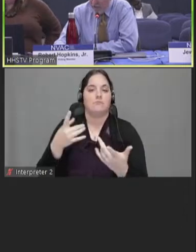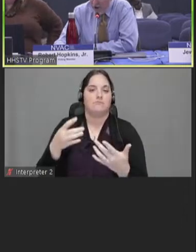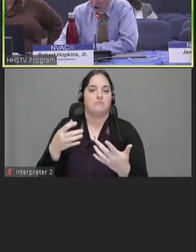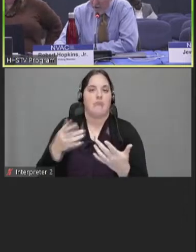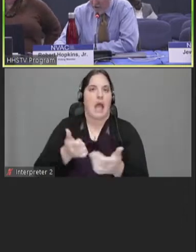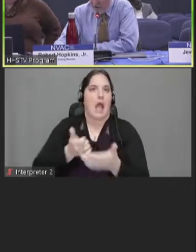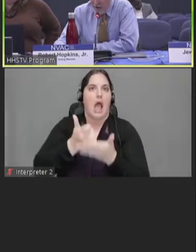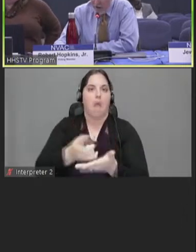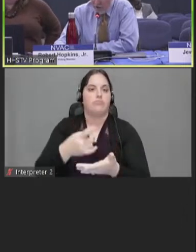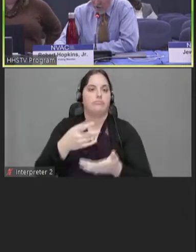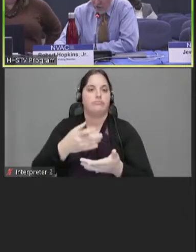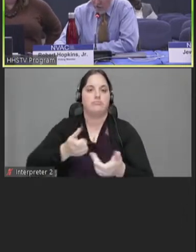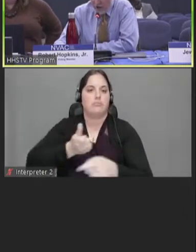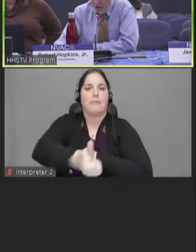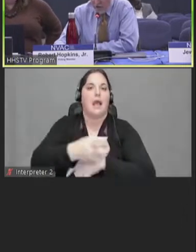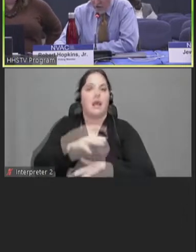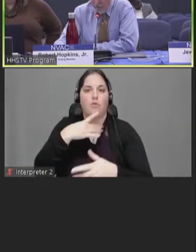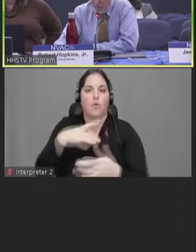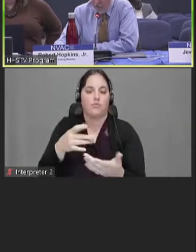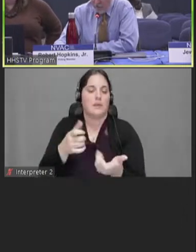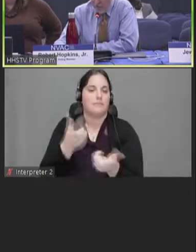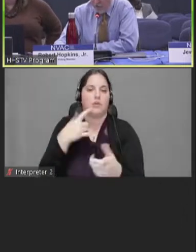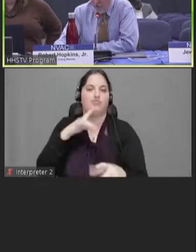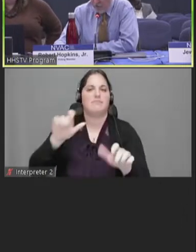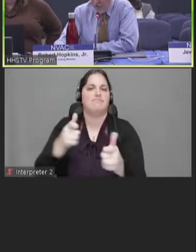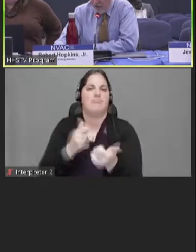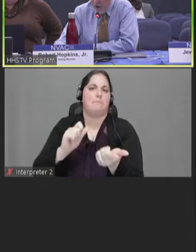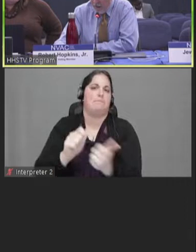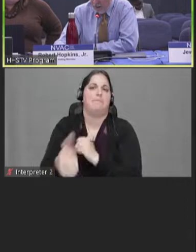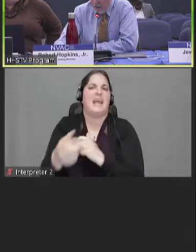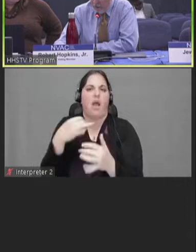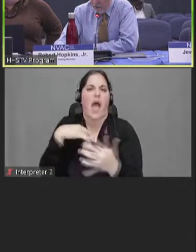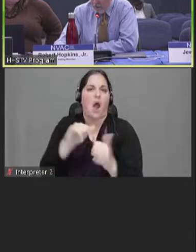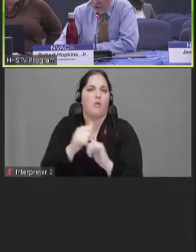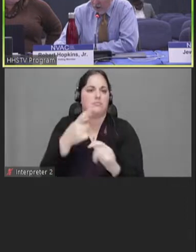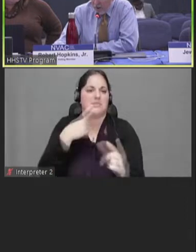valuable insights on using adjuvants for future research and development. I'd like